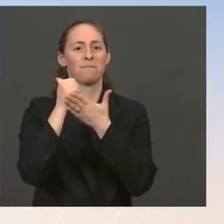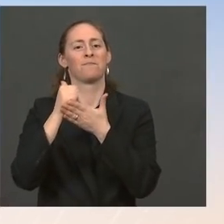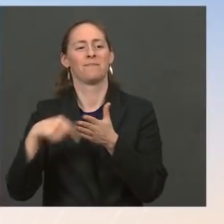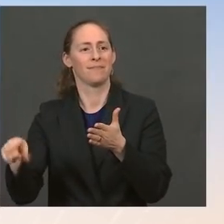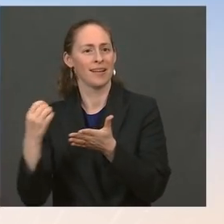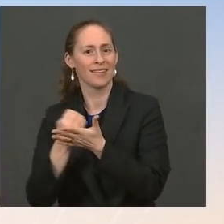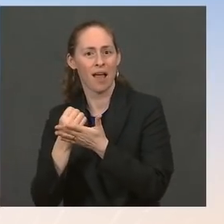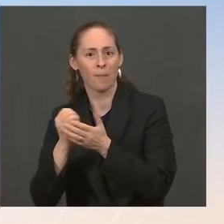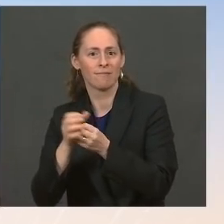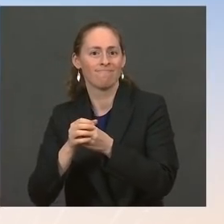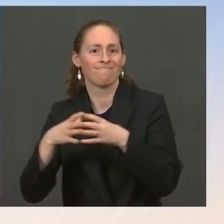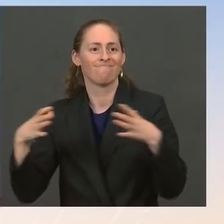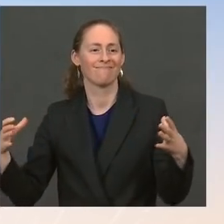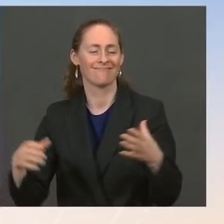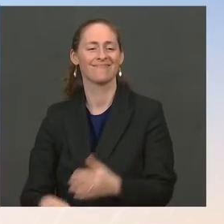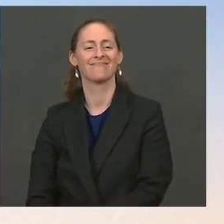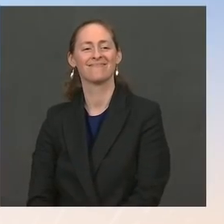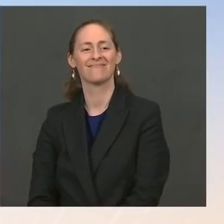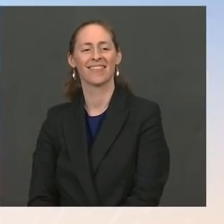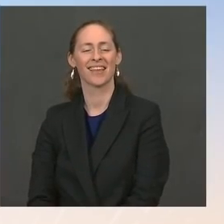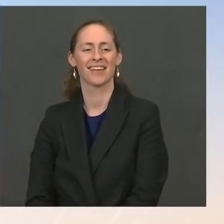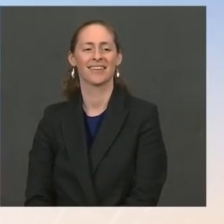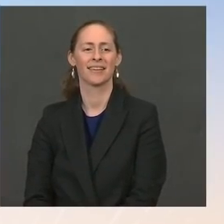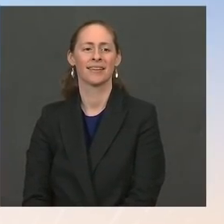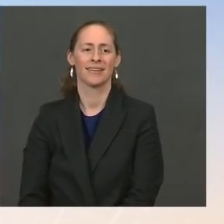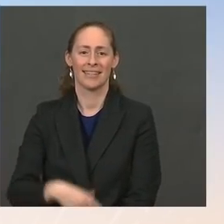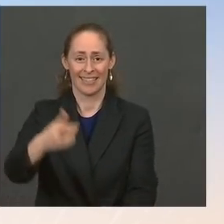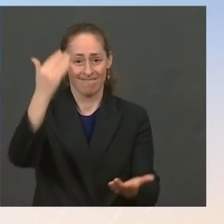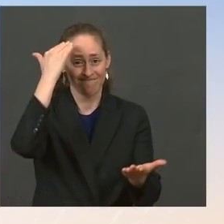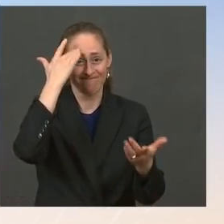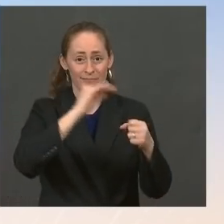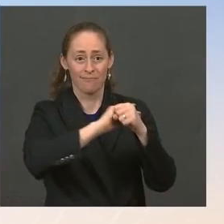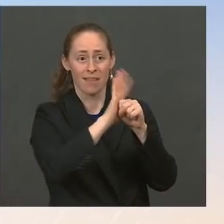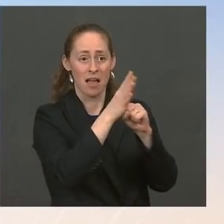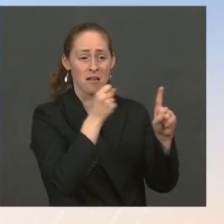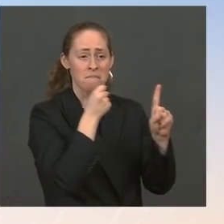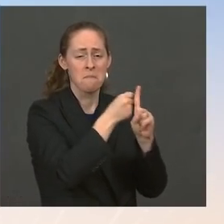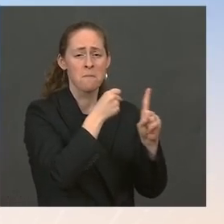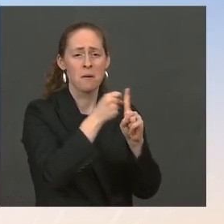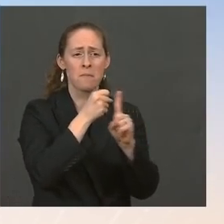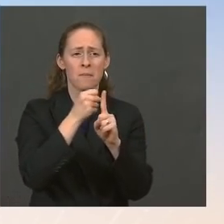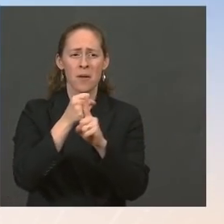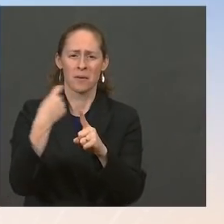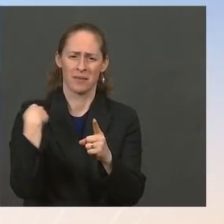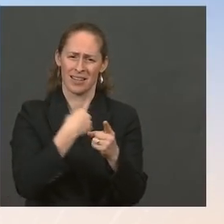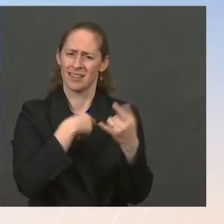Obviously, a lot going on in our efforts to take on the pandemic. This morning, as we all saw,